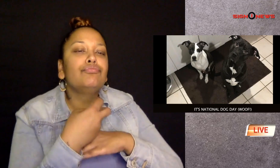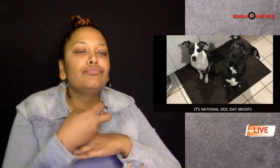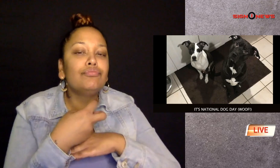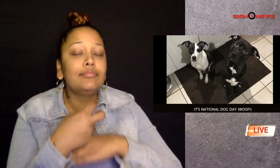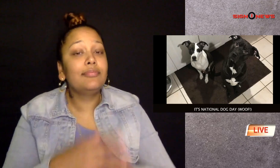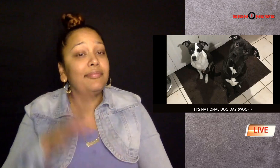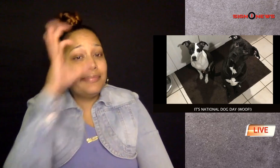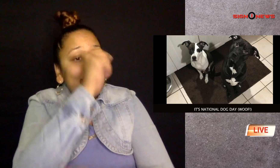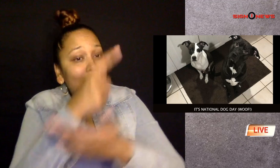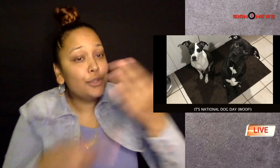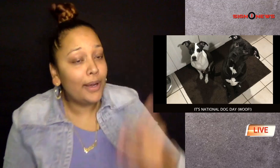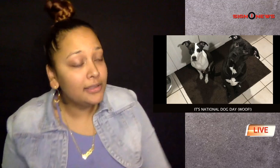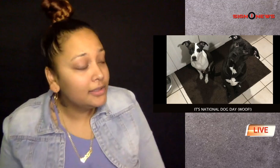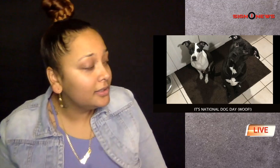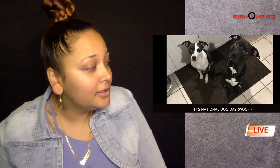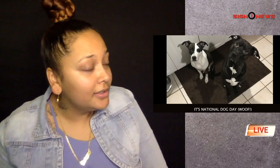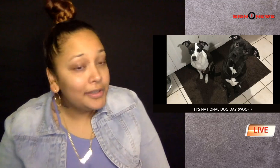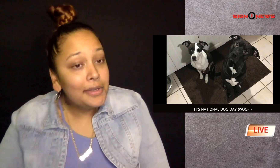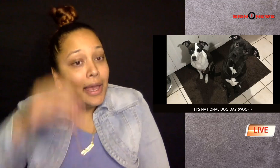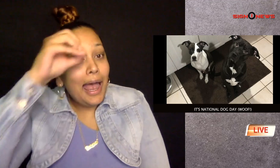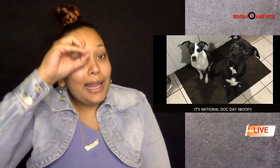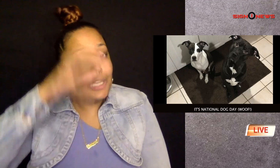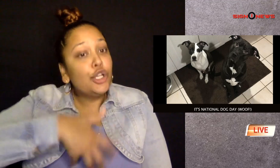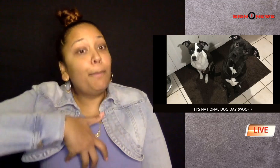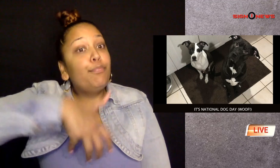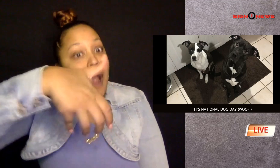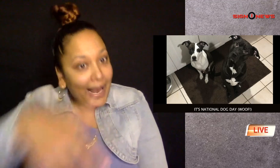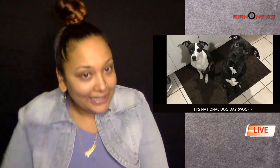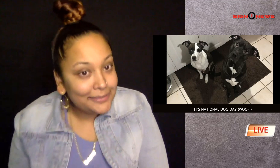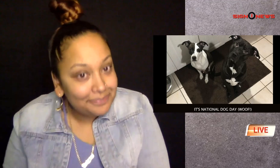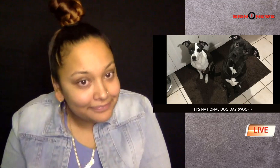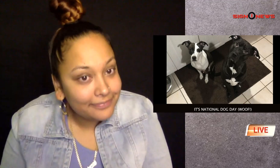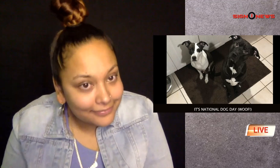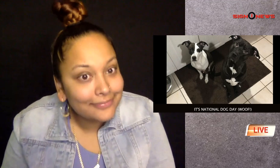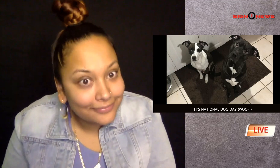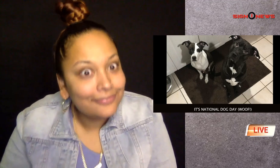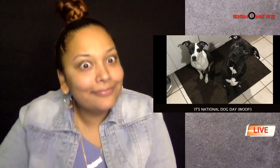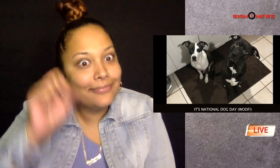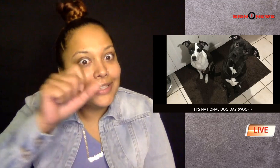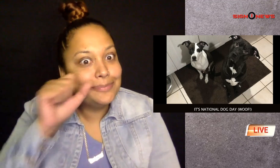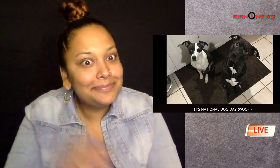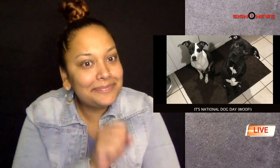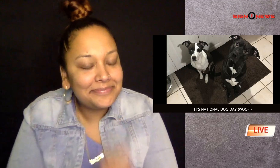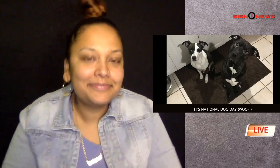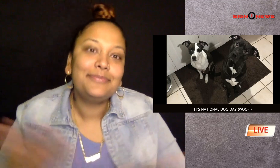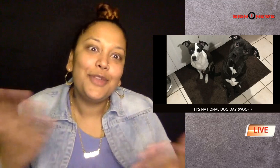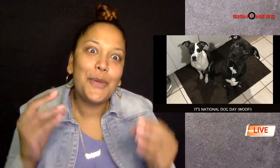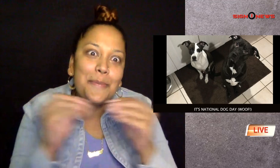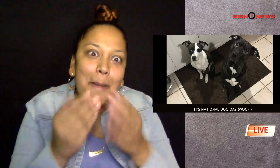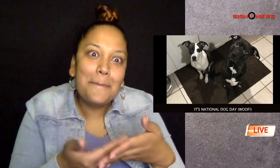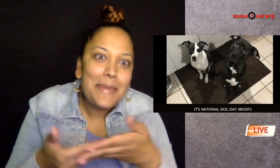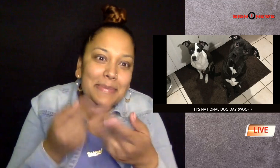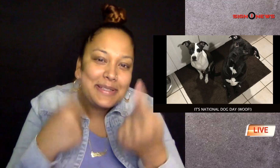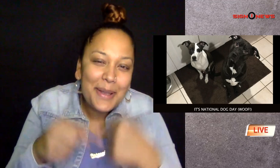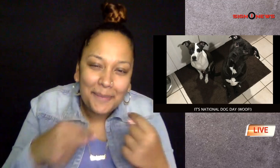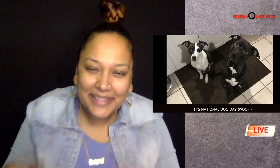likes to lie around and guess what she's pregnant so we've got more puppies coming